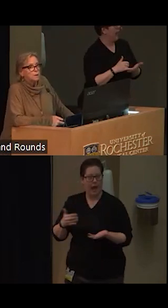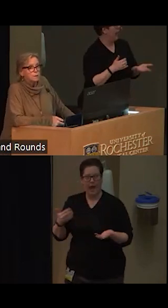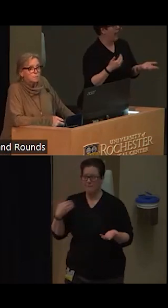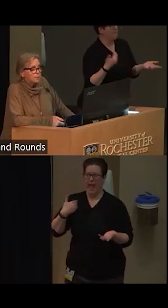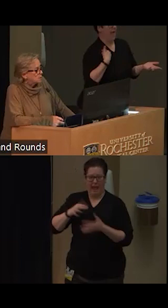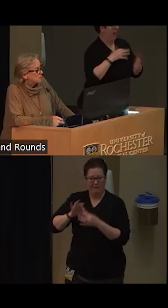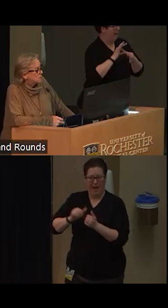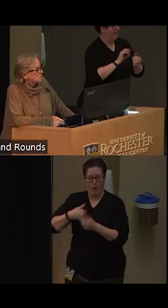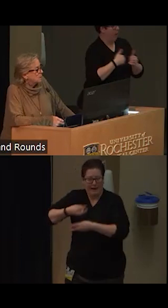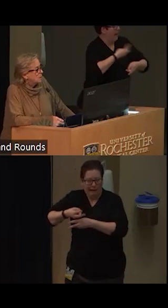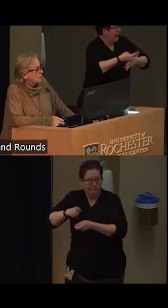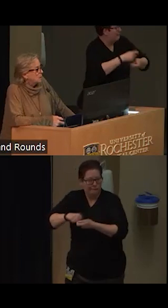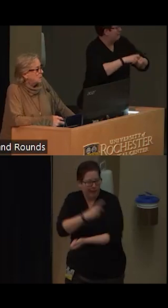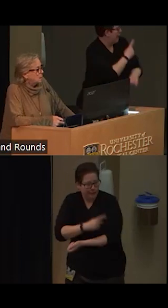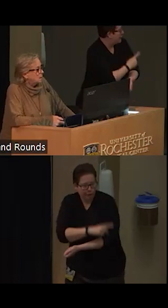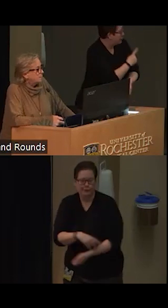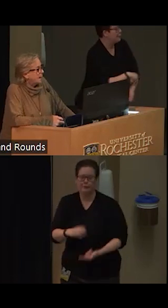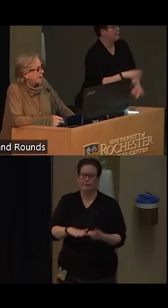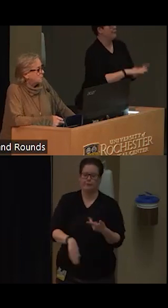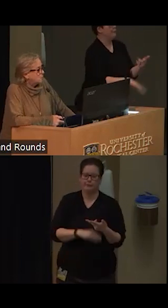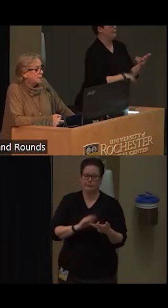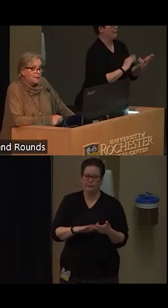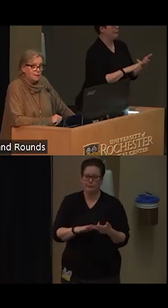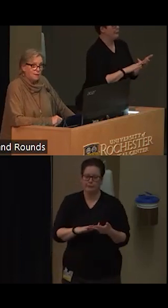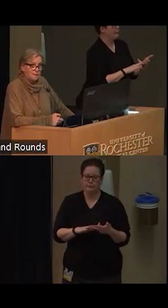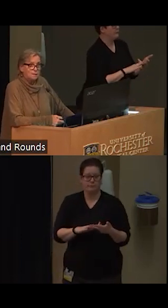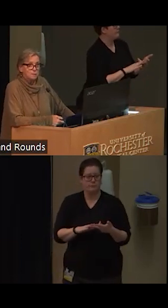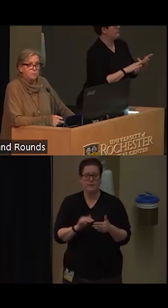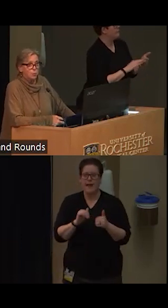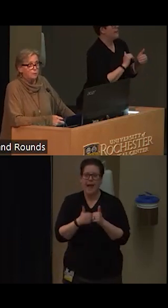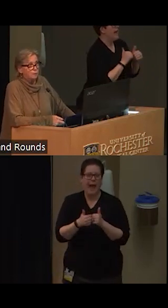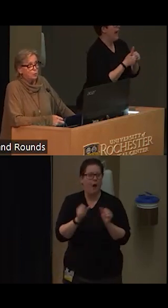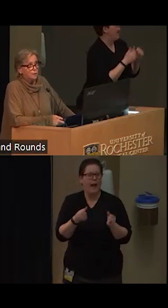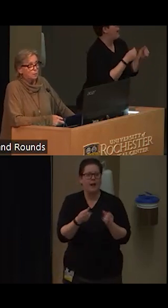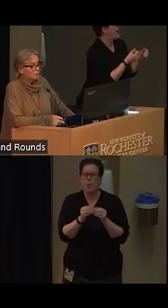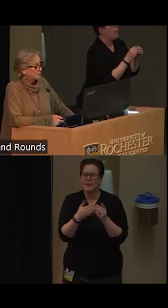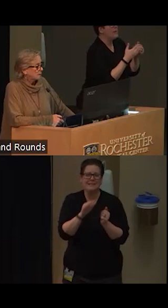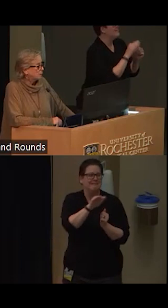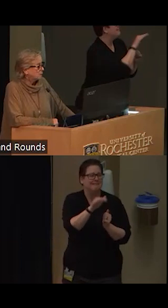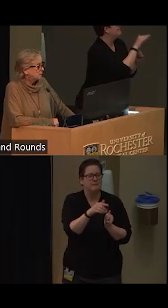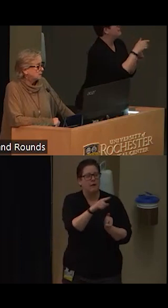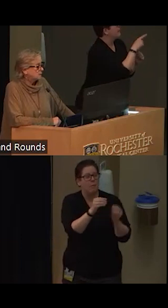treating certain patients um how to gain advice and support for more experienced like nurses